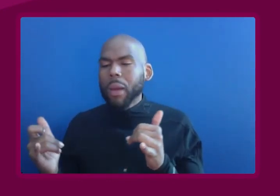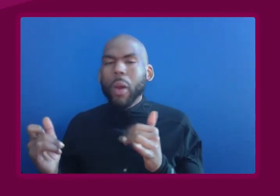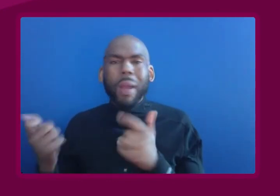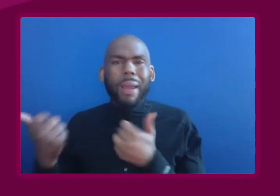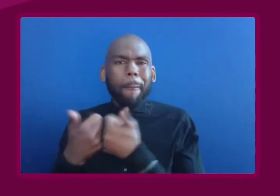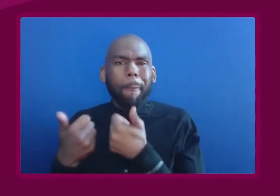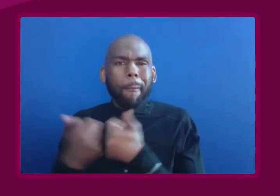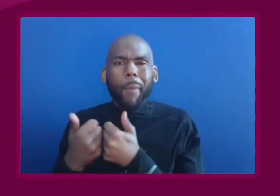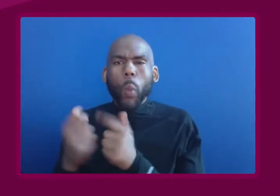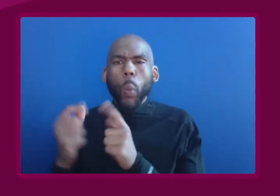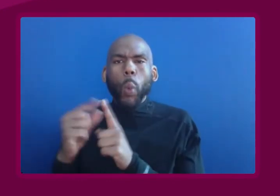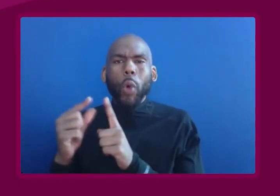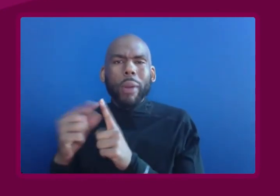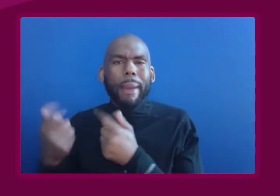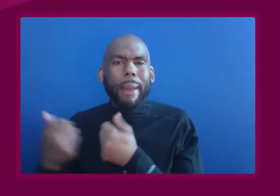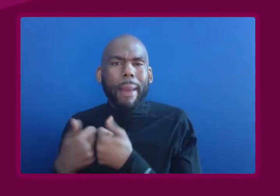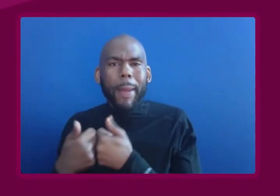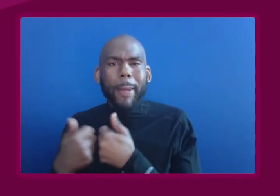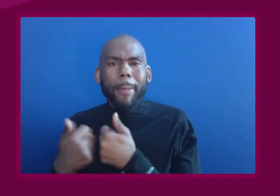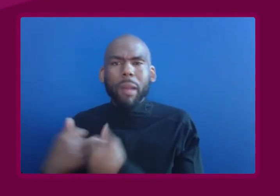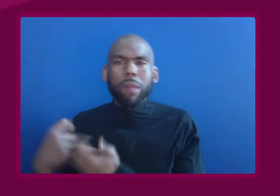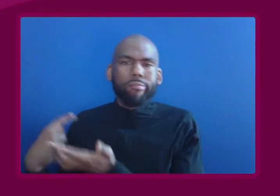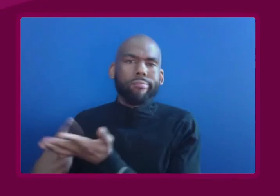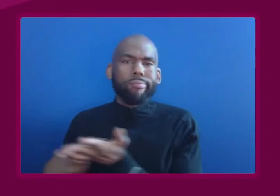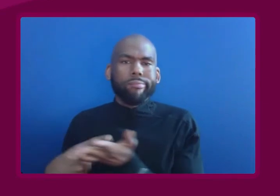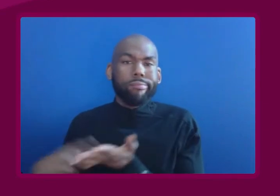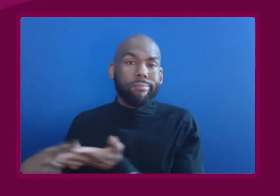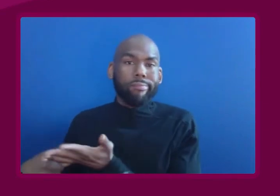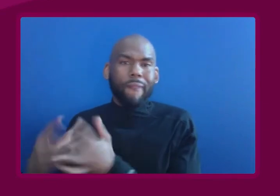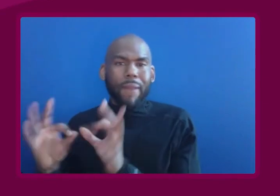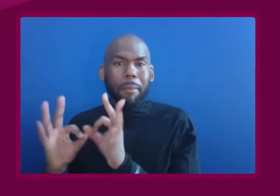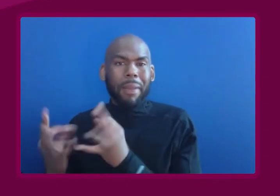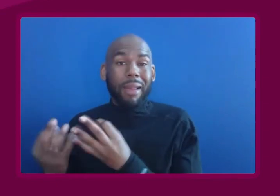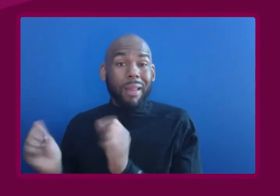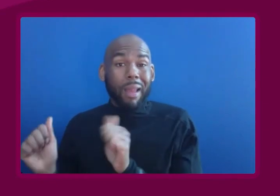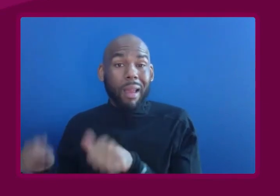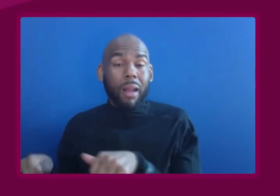or something else that we can all talk about.